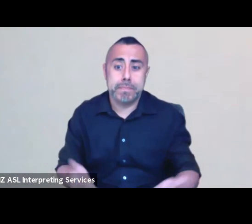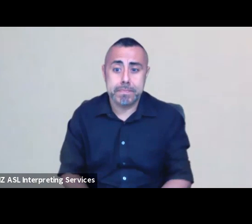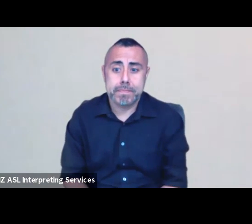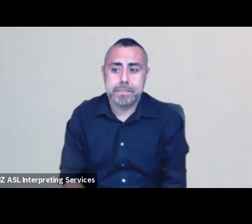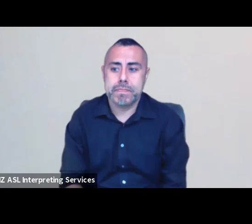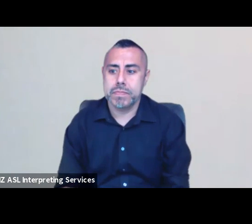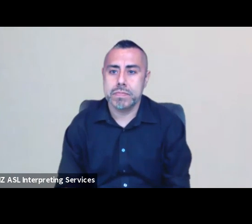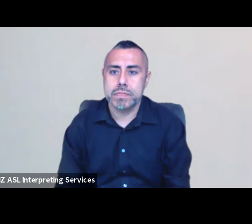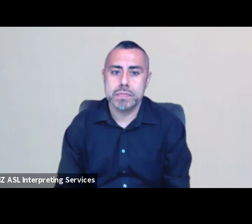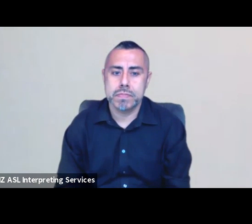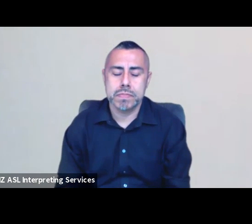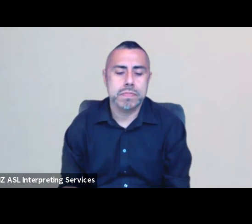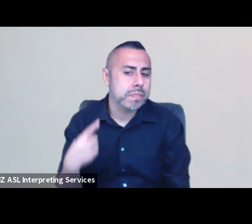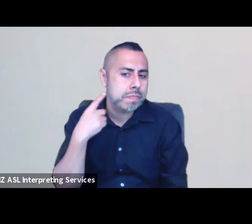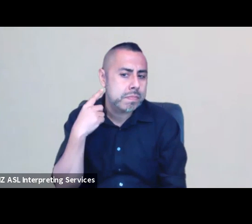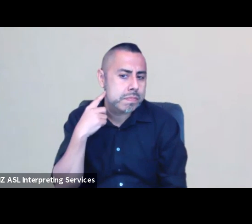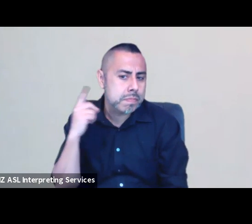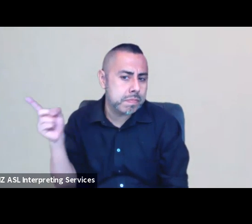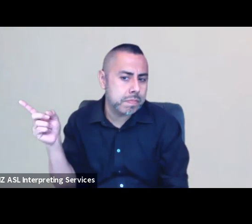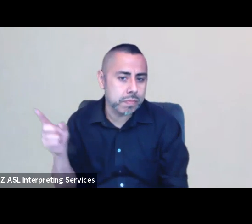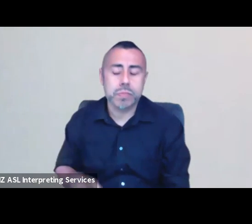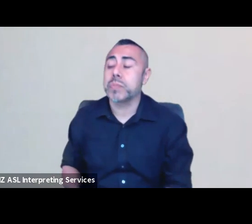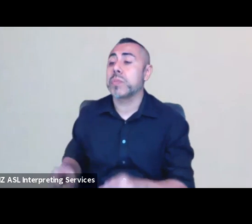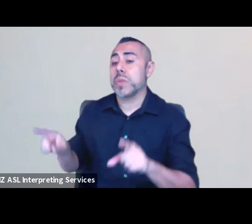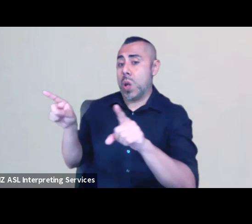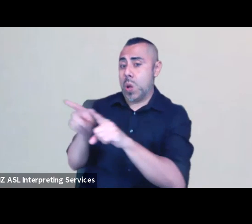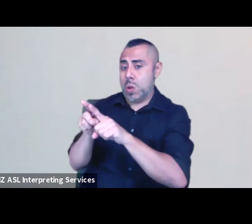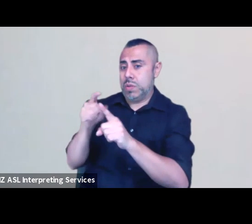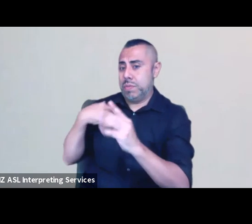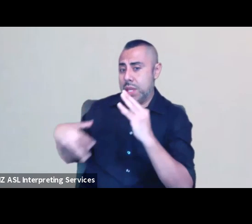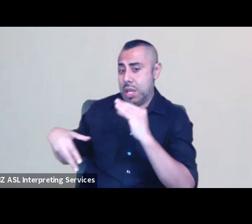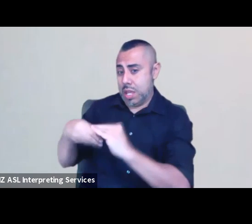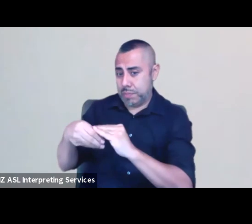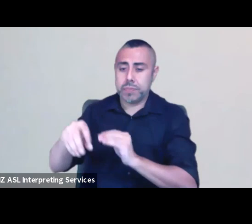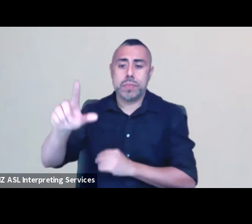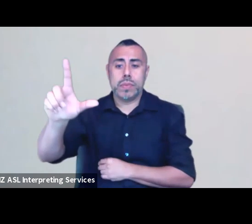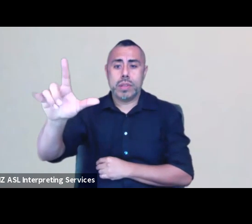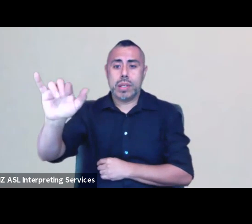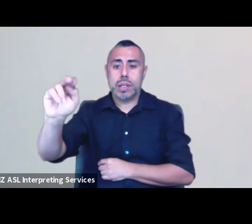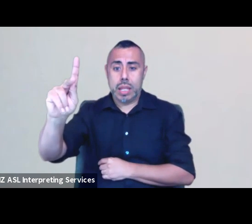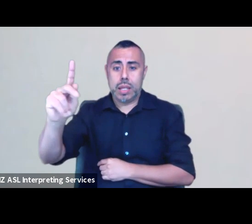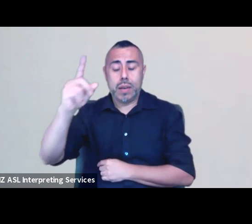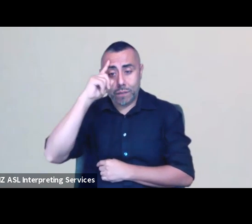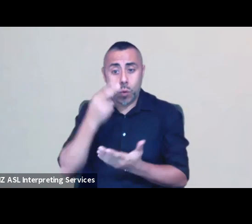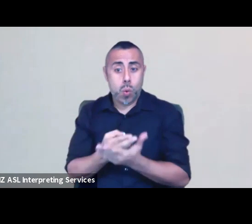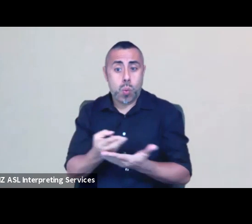I just wanna also come in and say that the links to resources are going to be tweeted out